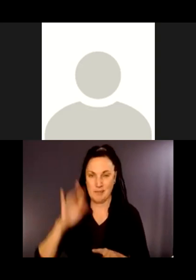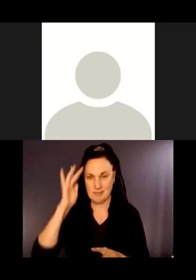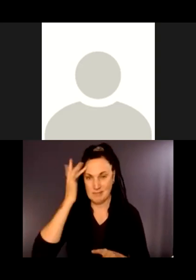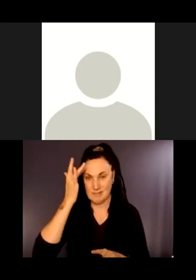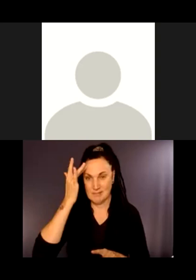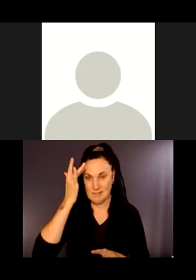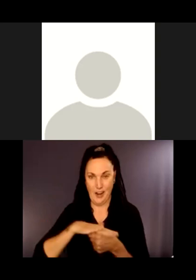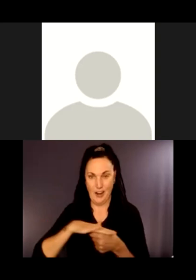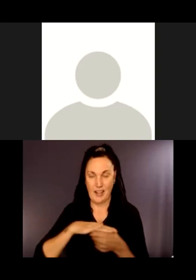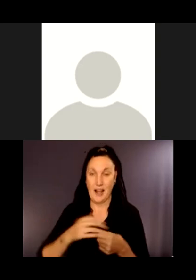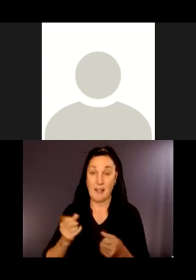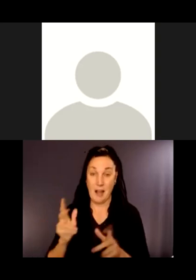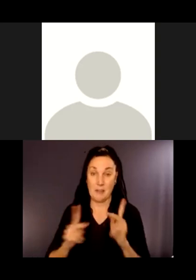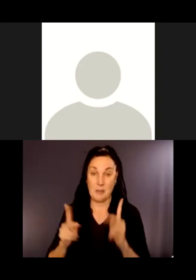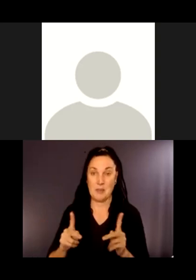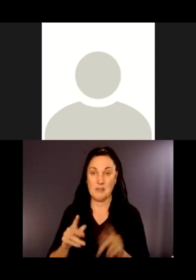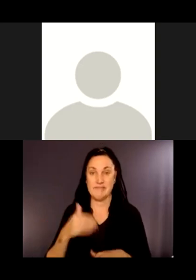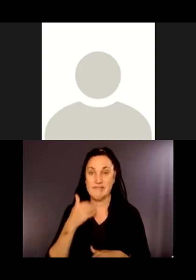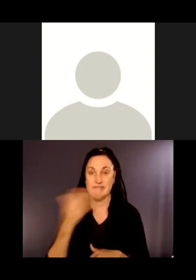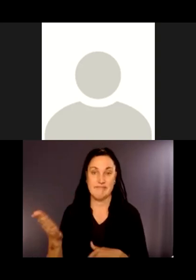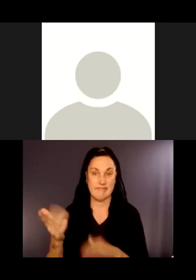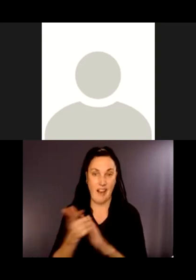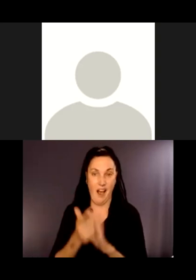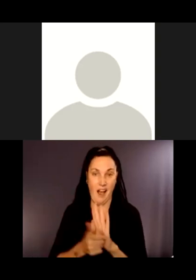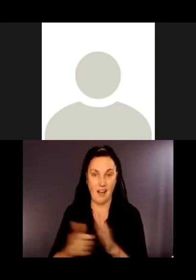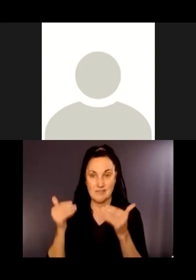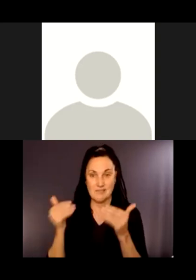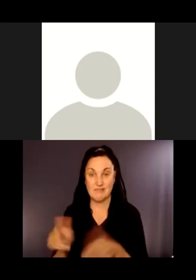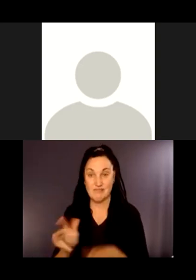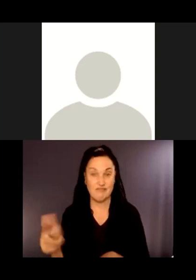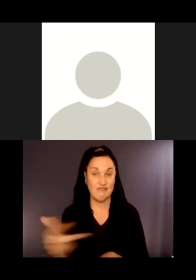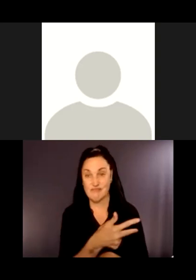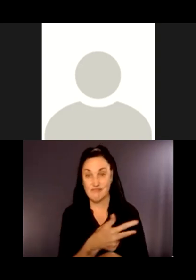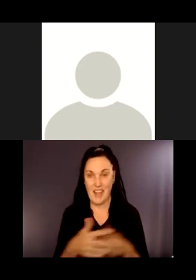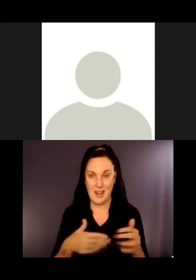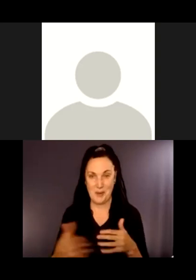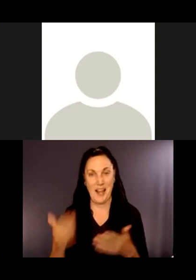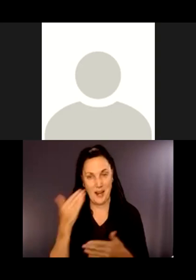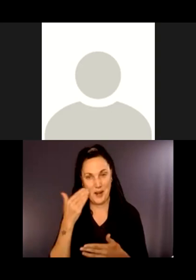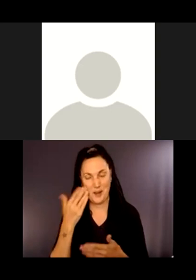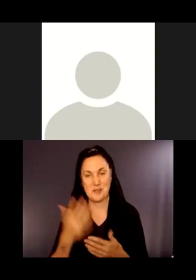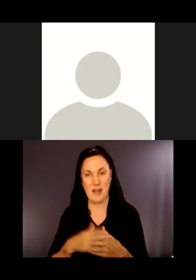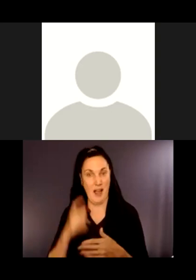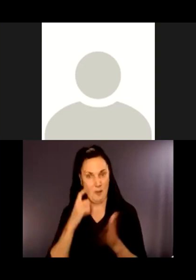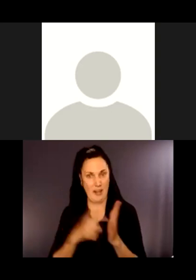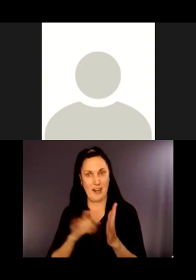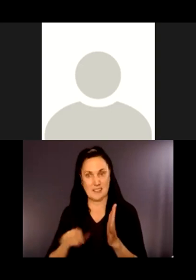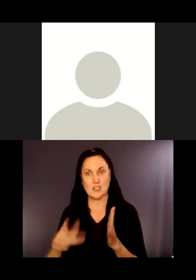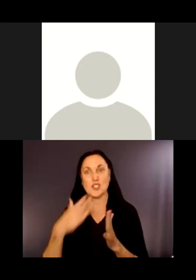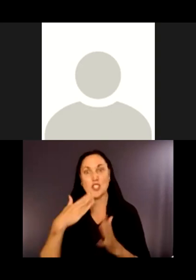But it's just not something that we're going to be able to accomplish. But I do want to recognize that is really good input and an